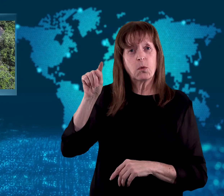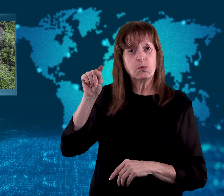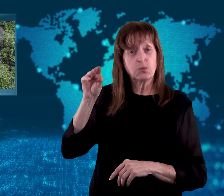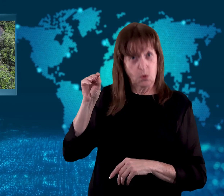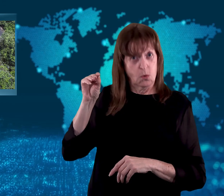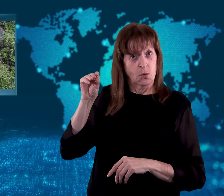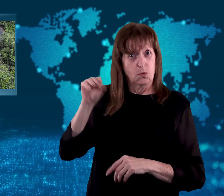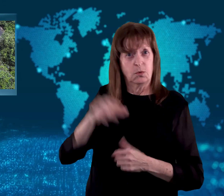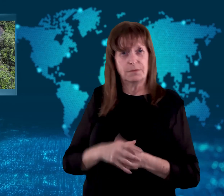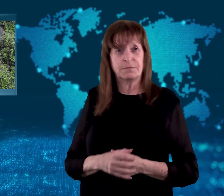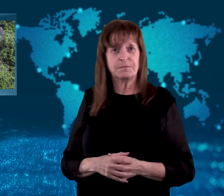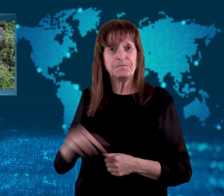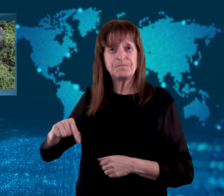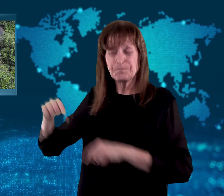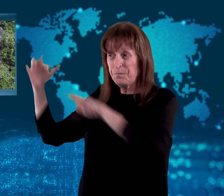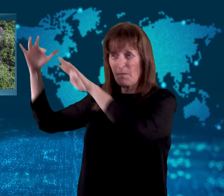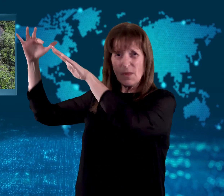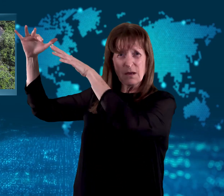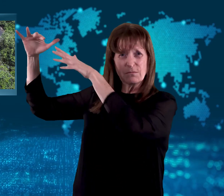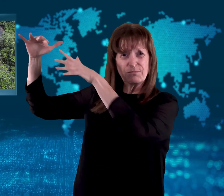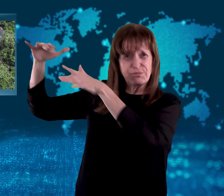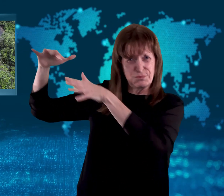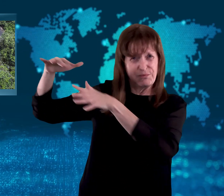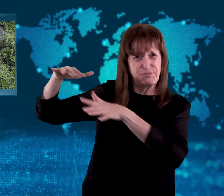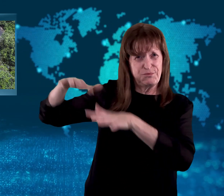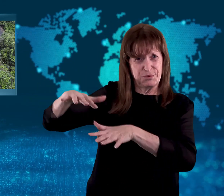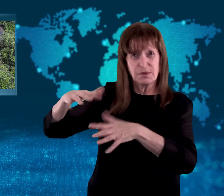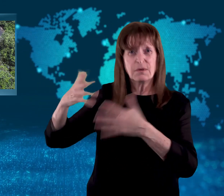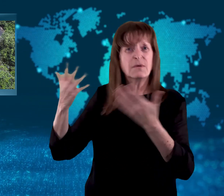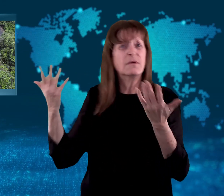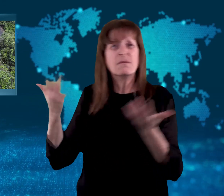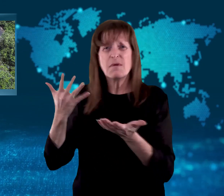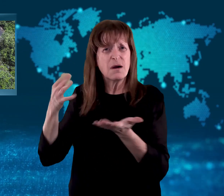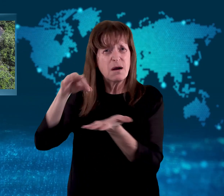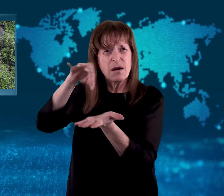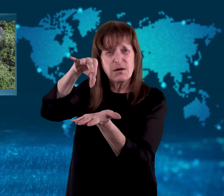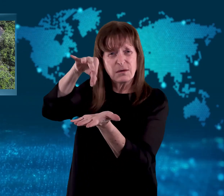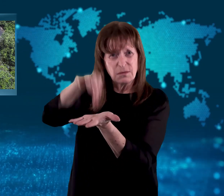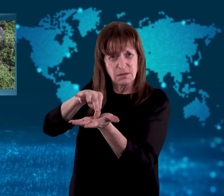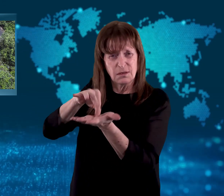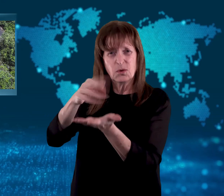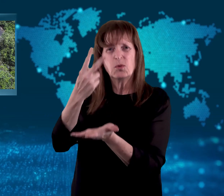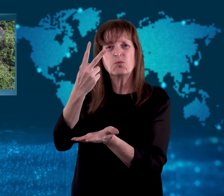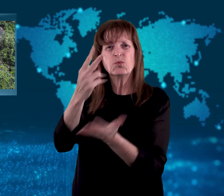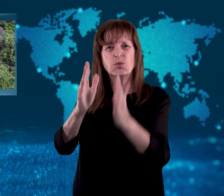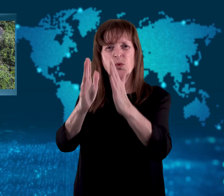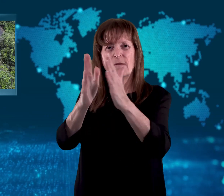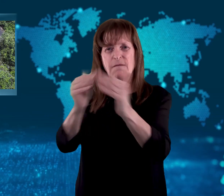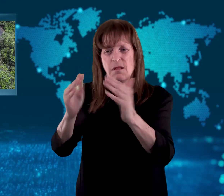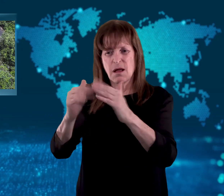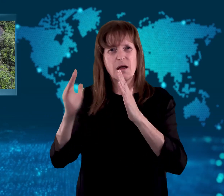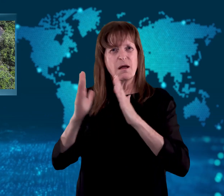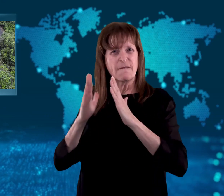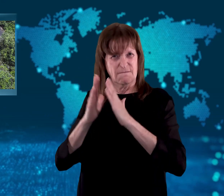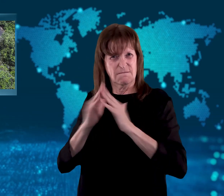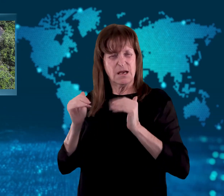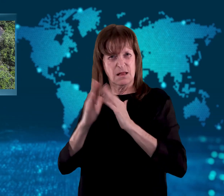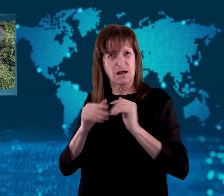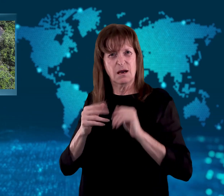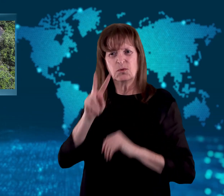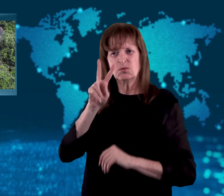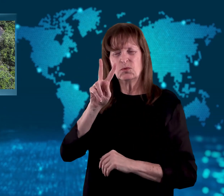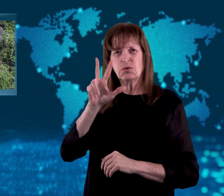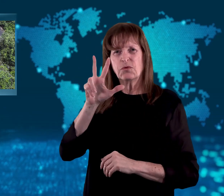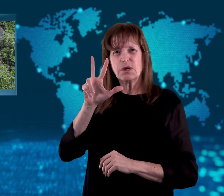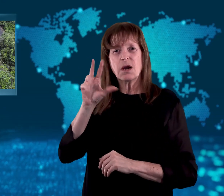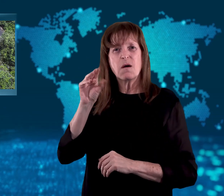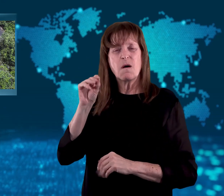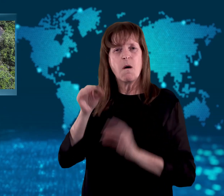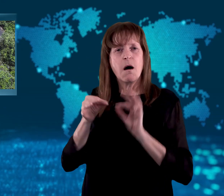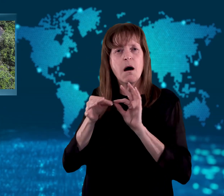It was caused by heavy rain which formed mud, causing the landslip.